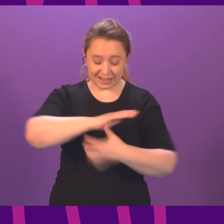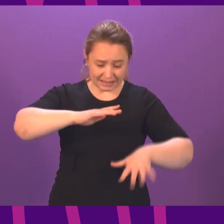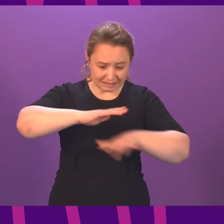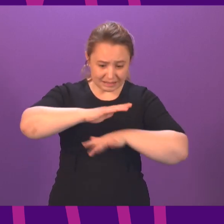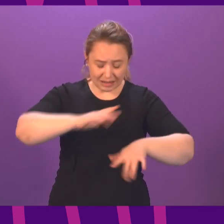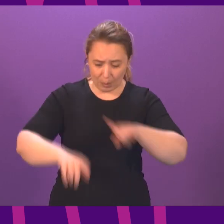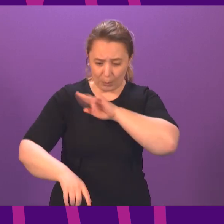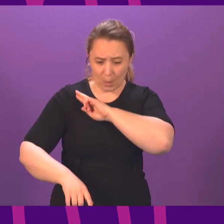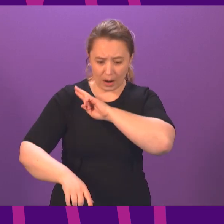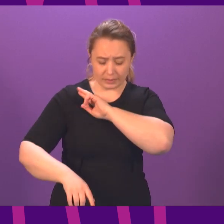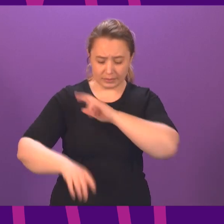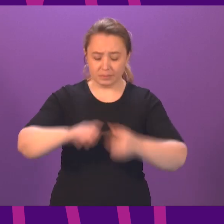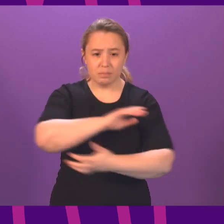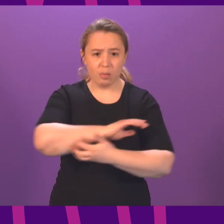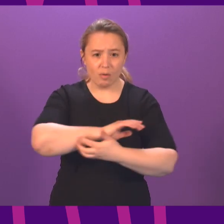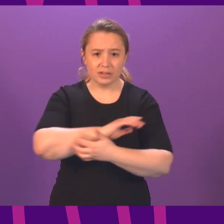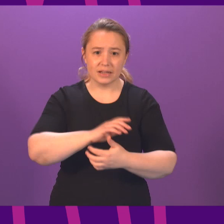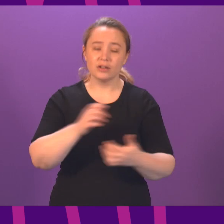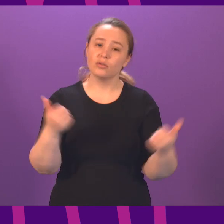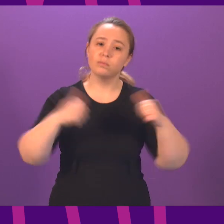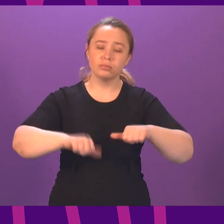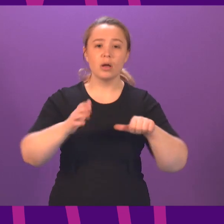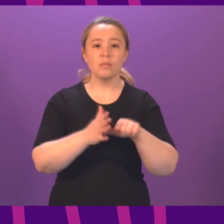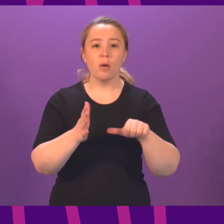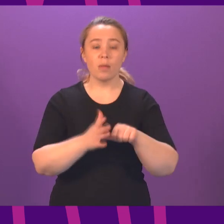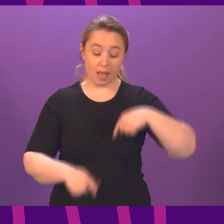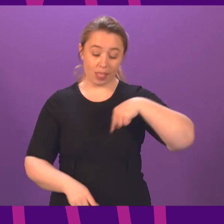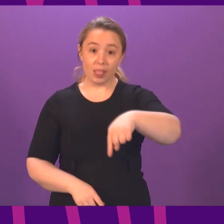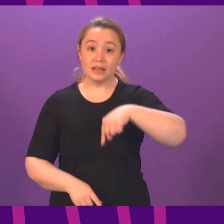the most significant thing that has happened in that regard this week is the launch of